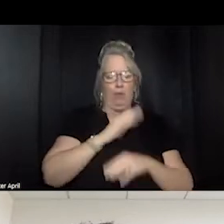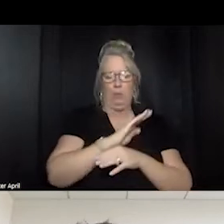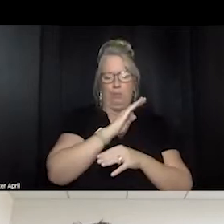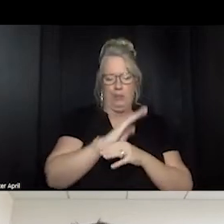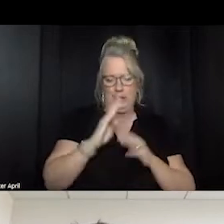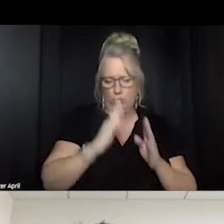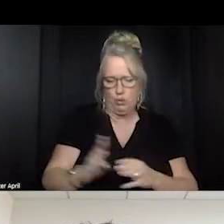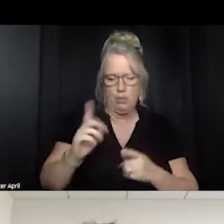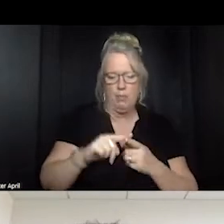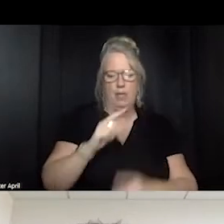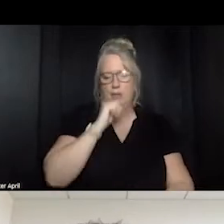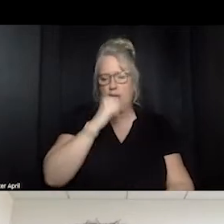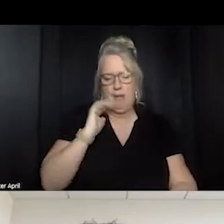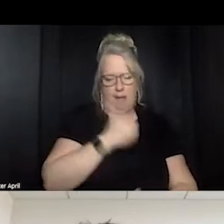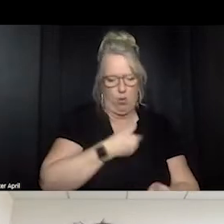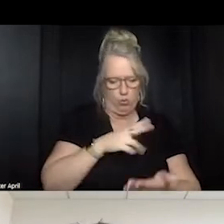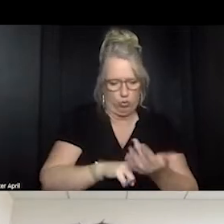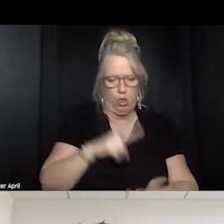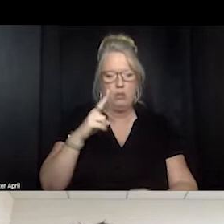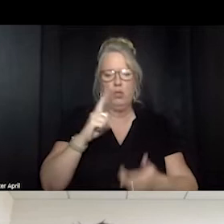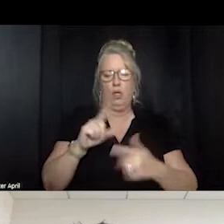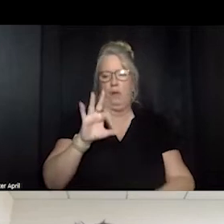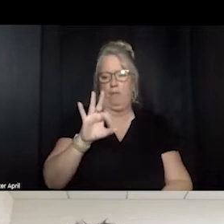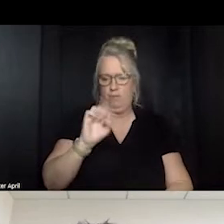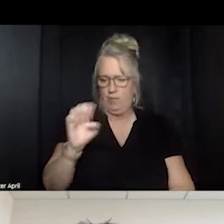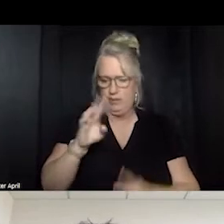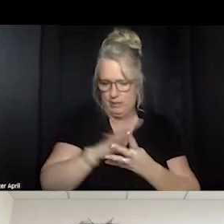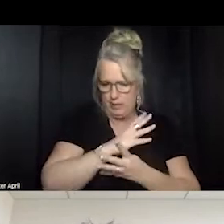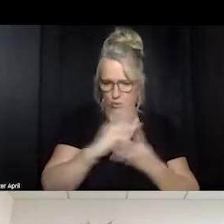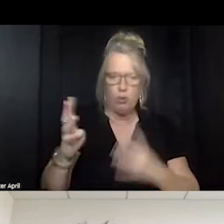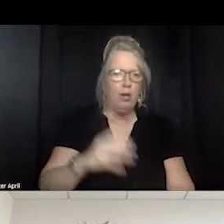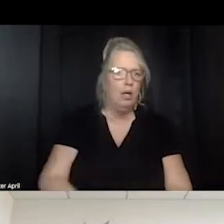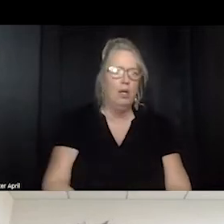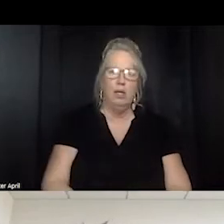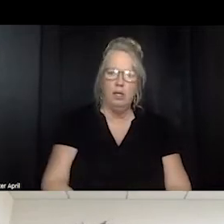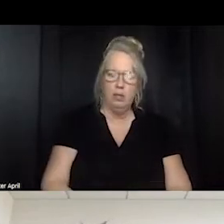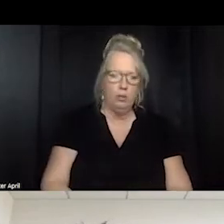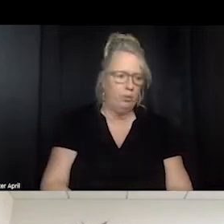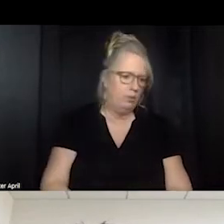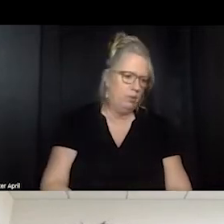NOT OUR CONTRACTS, NOT OUR FEE SCHEDULES, WE HAD TO DECIDE THAT WHAT WE WERE GOING TO DO WAS GOING